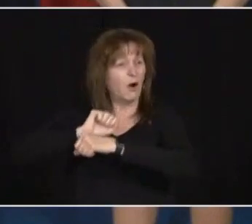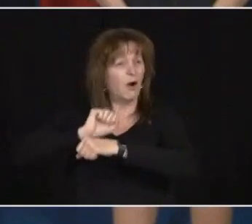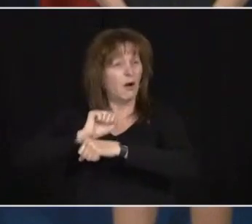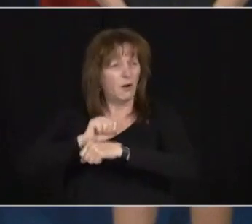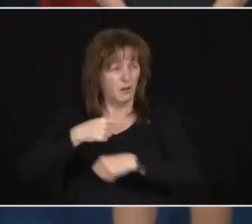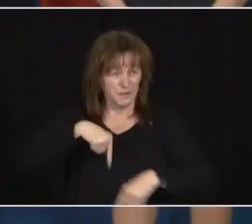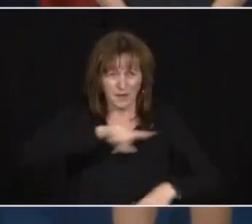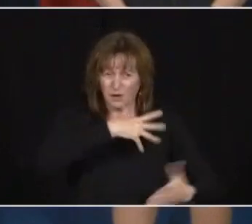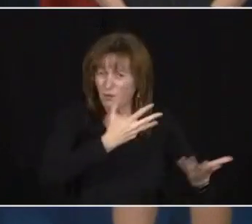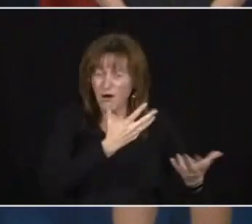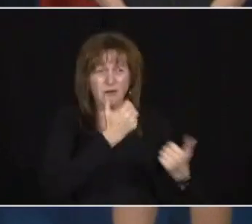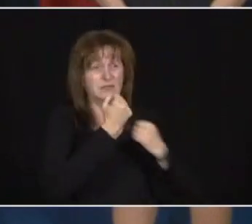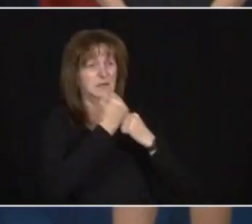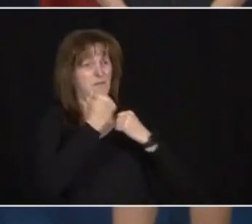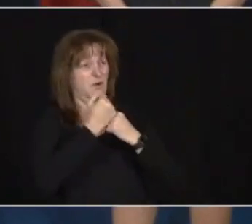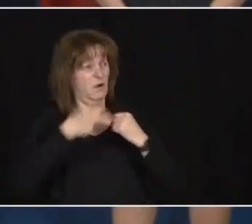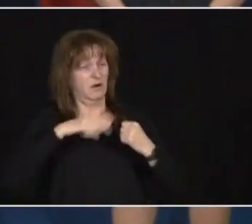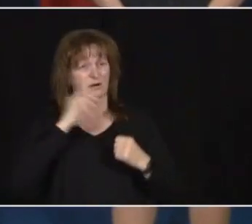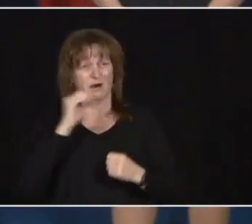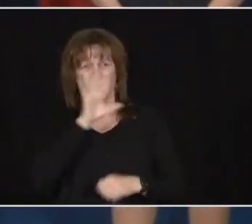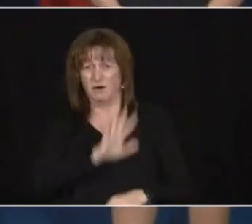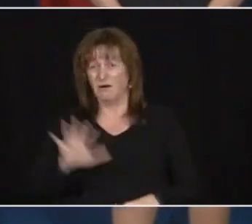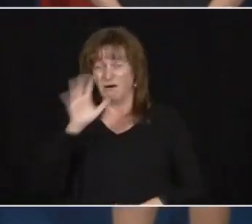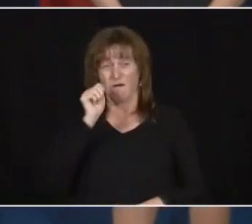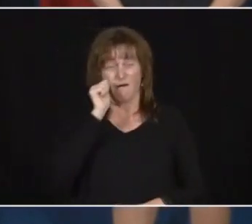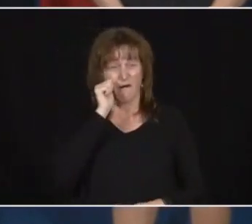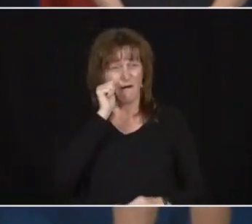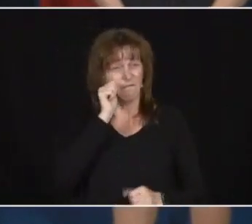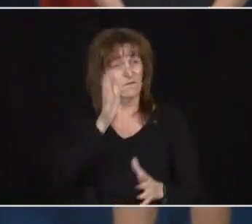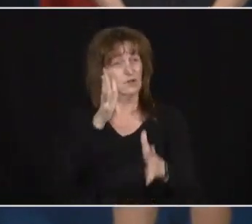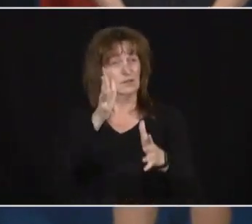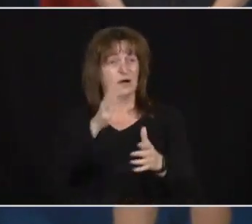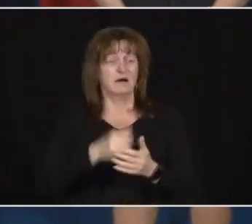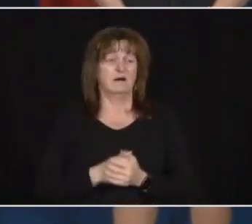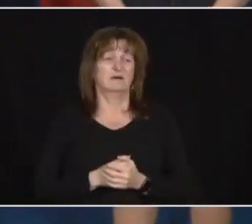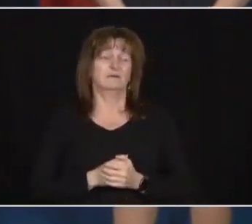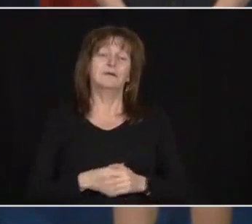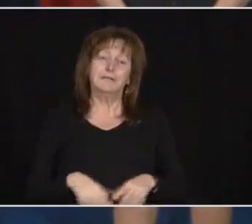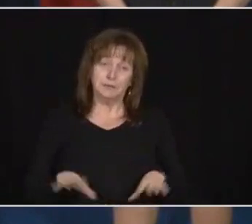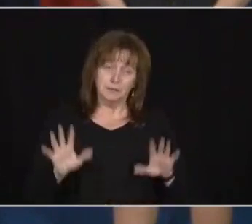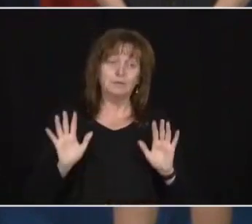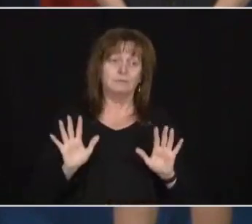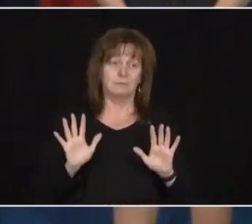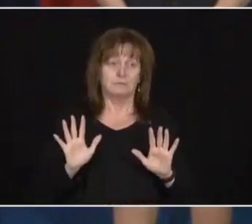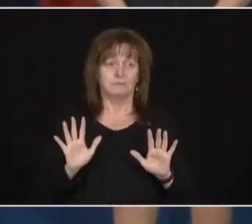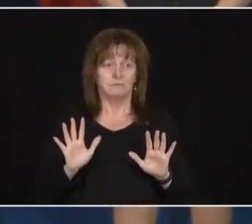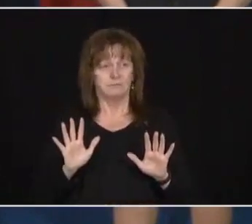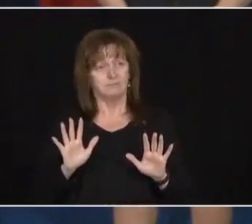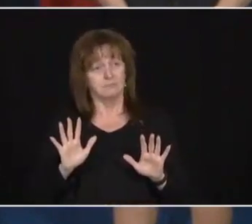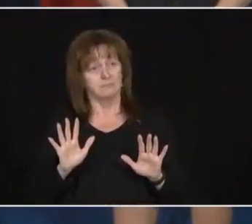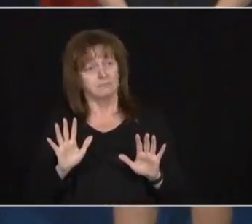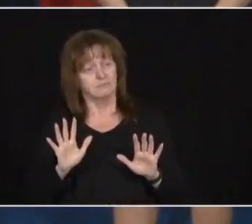in and day out. My friends, I'm going to be very frank. The screen went on me, so